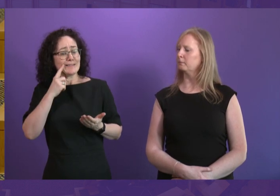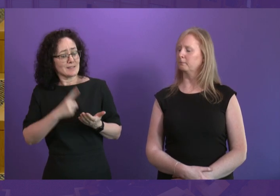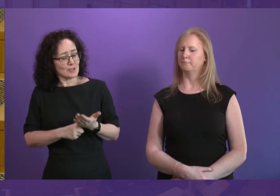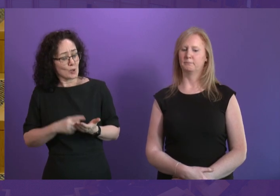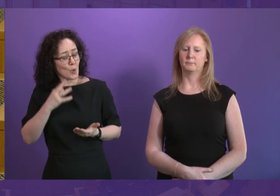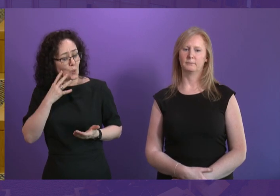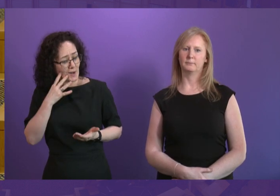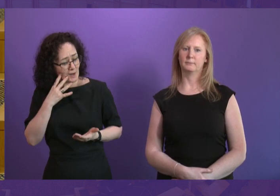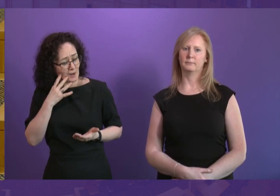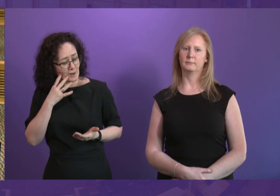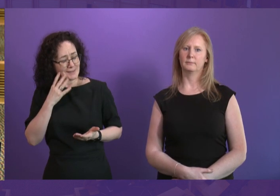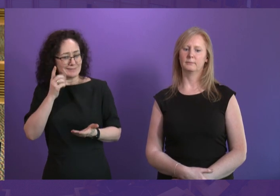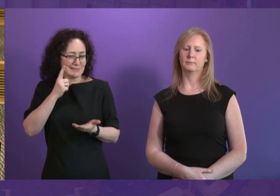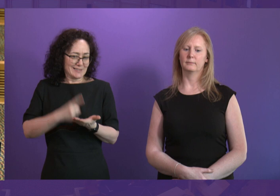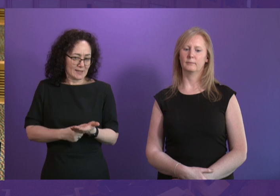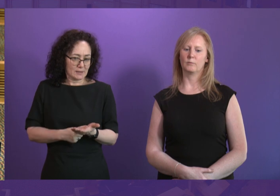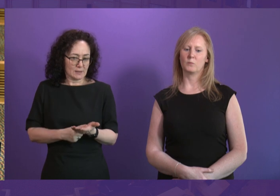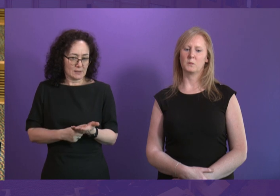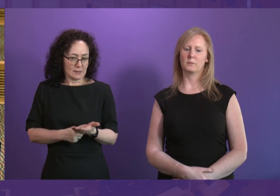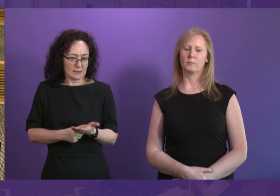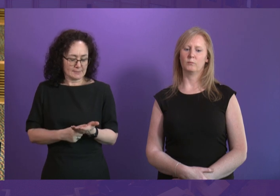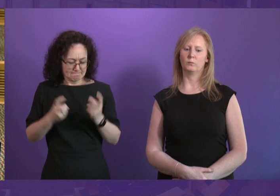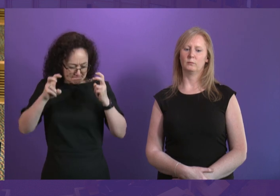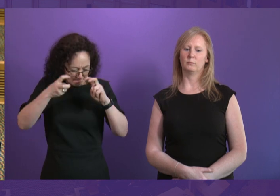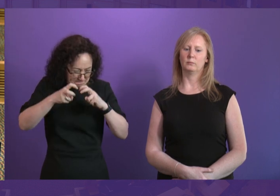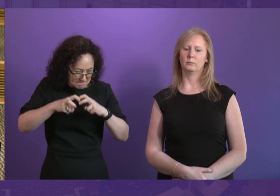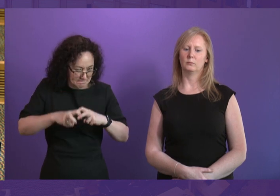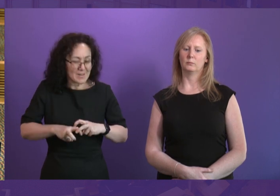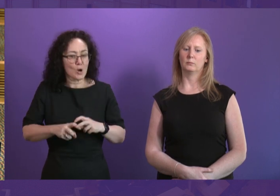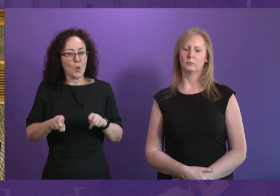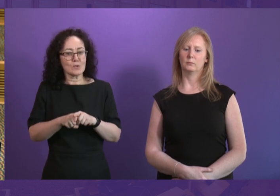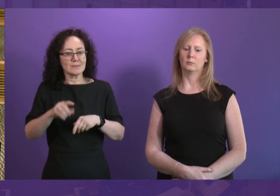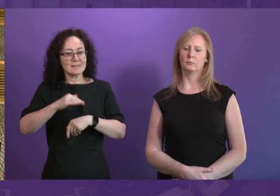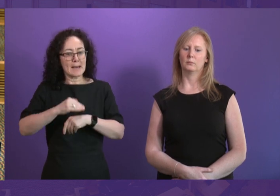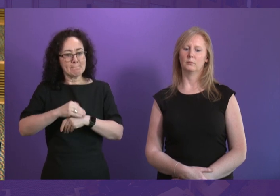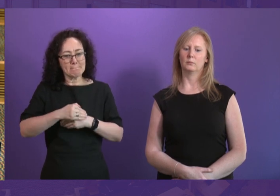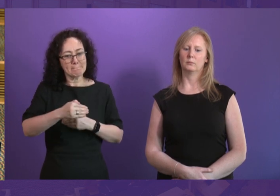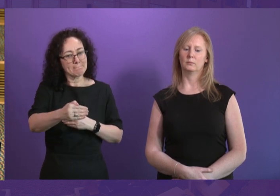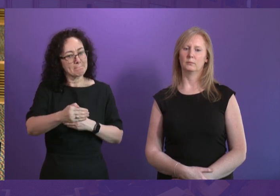a fatal accident inquiry and the timescale for initiating the inquiry are matters entirely